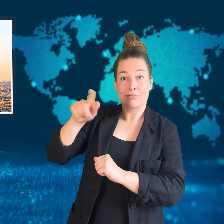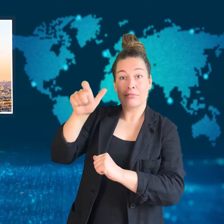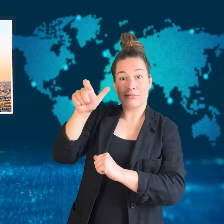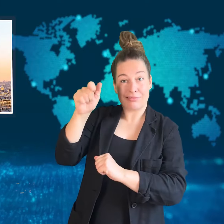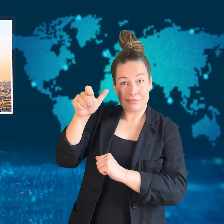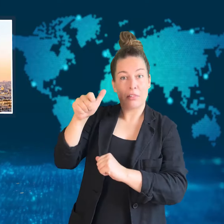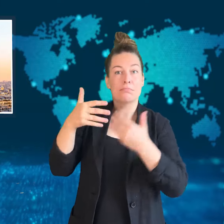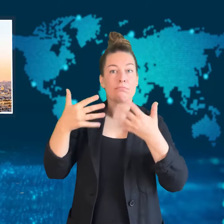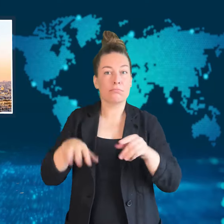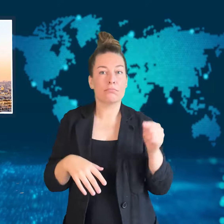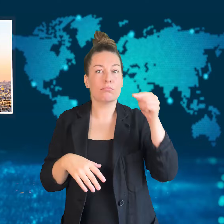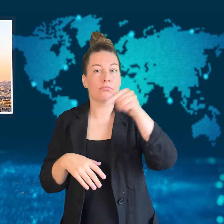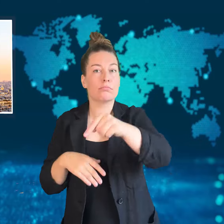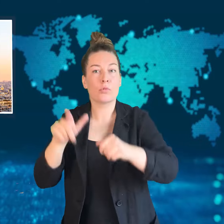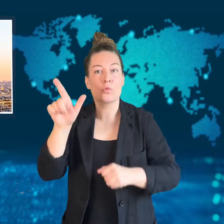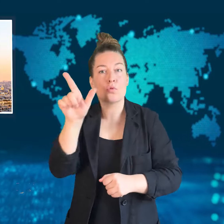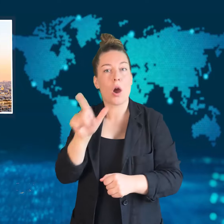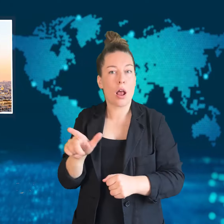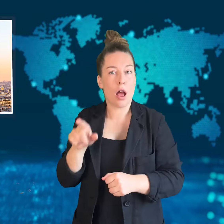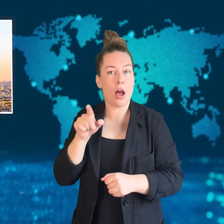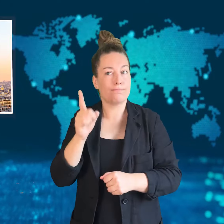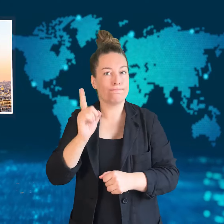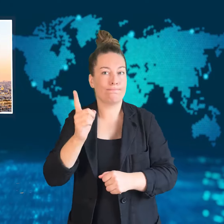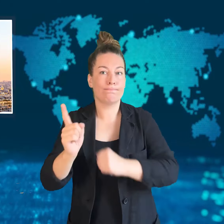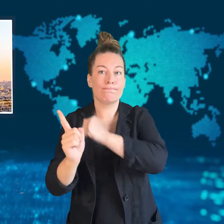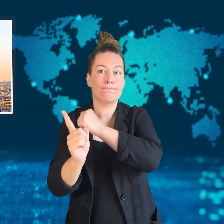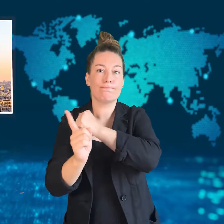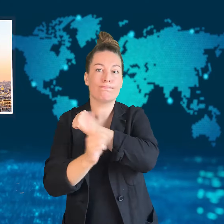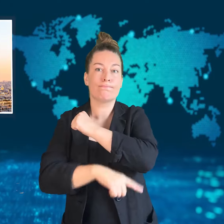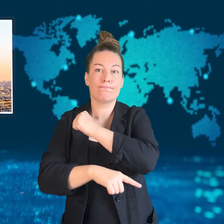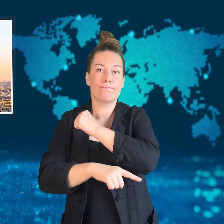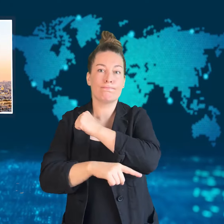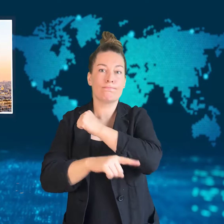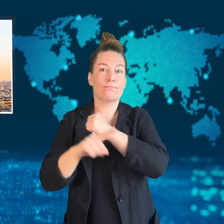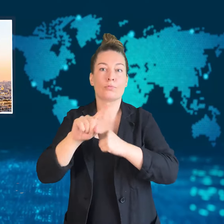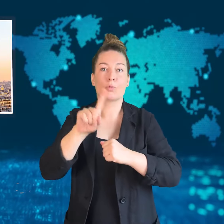had reached the podium as medal winners.